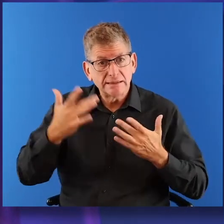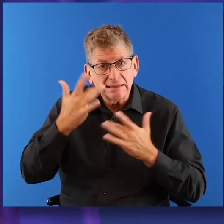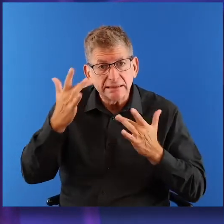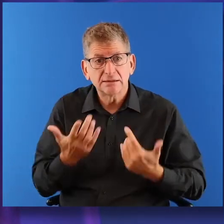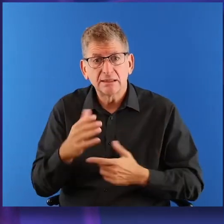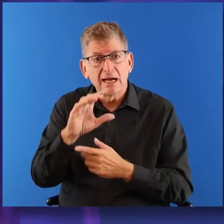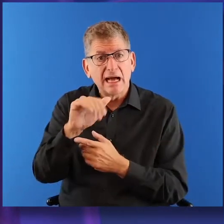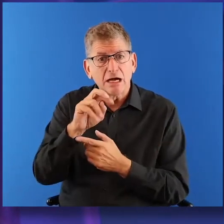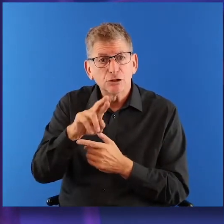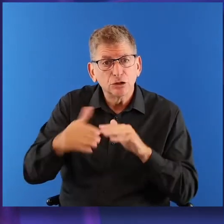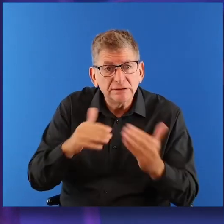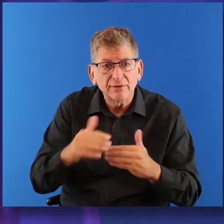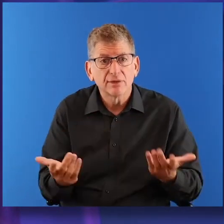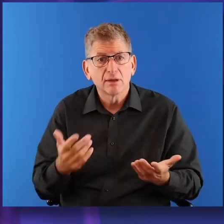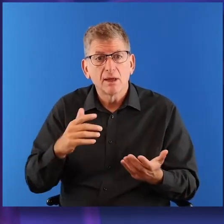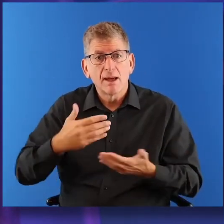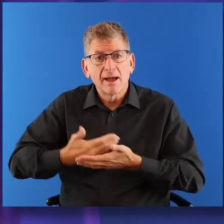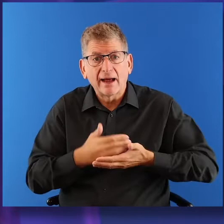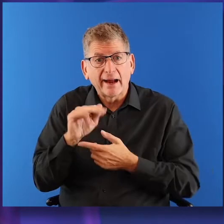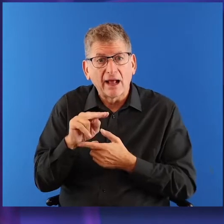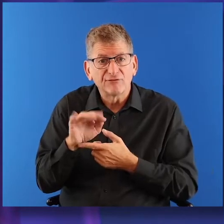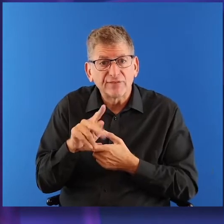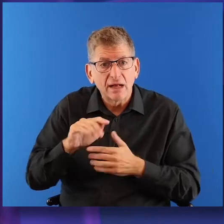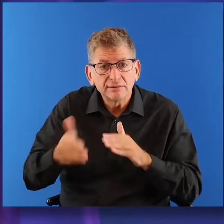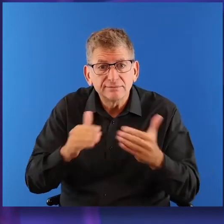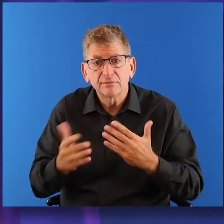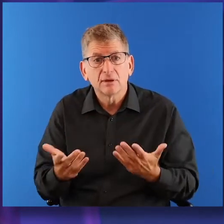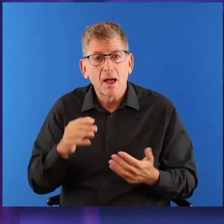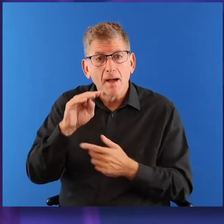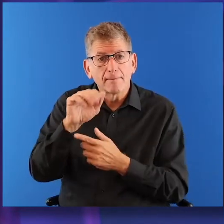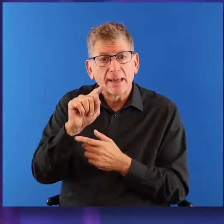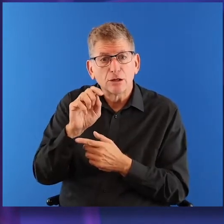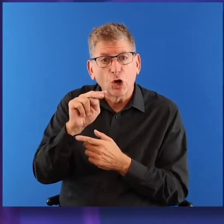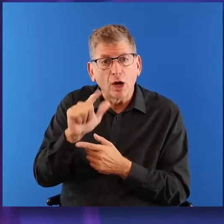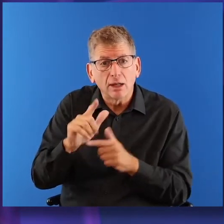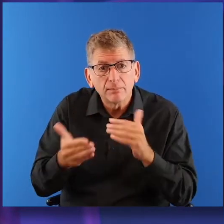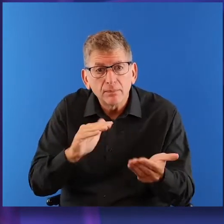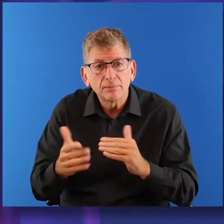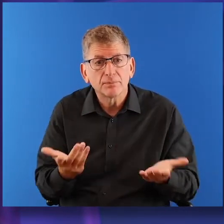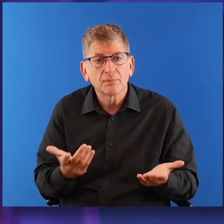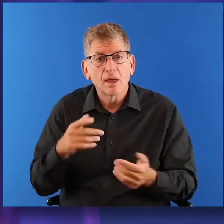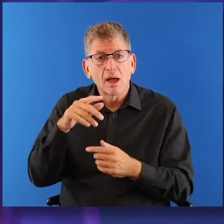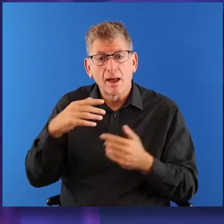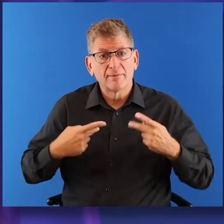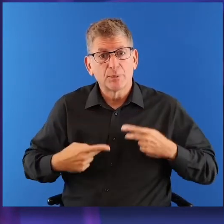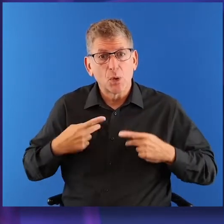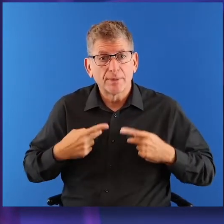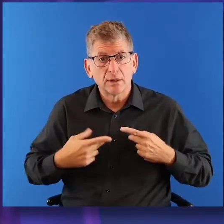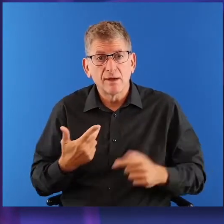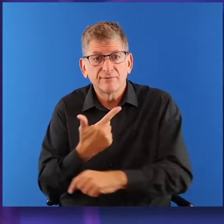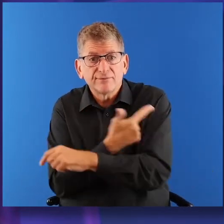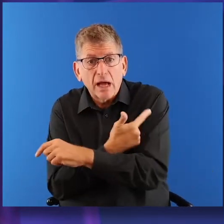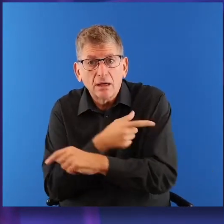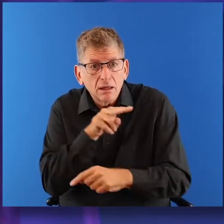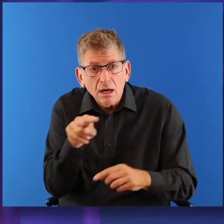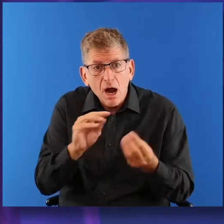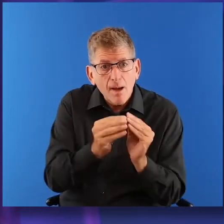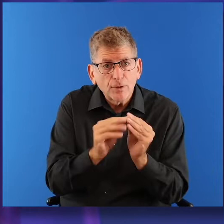so many areas were we saw these great disparities, HIV/AIDS and those outcomes, but what was different is we started to talk more about how